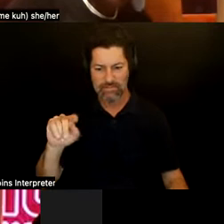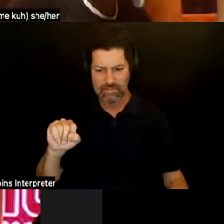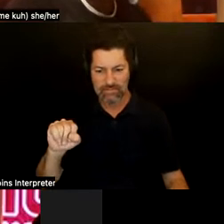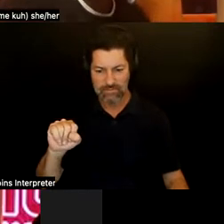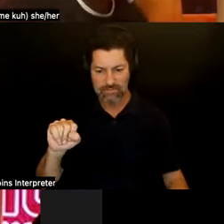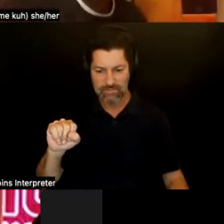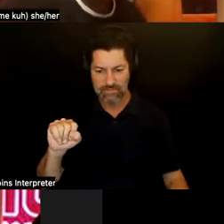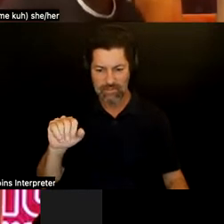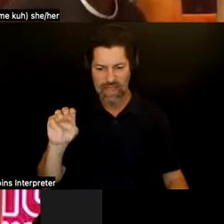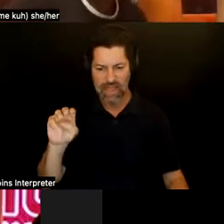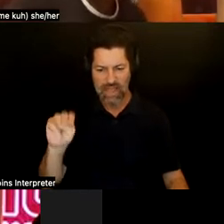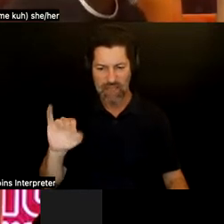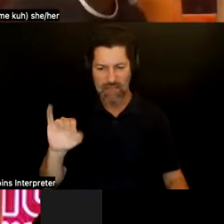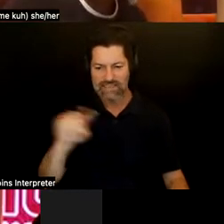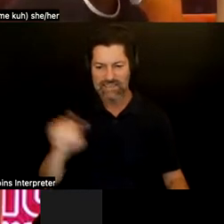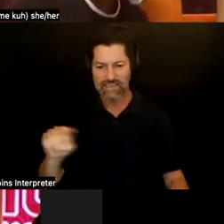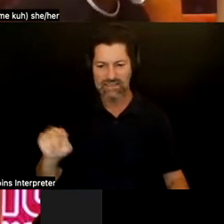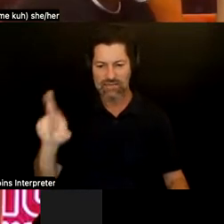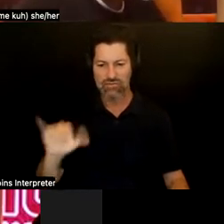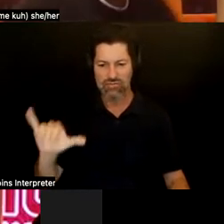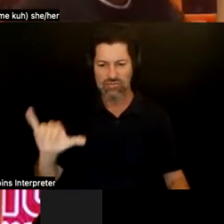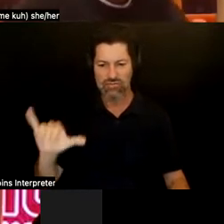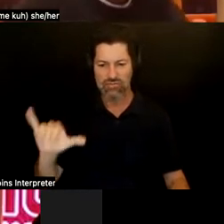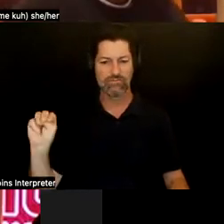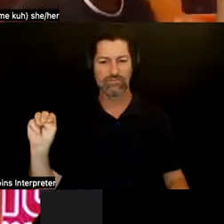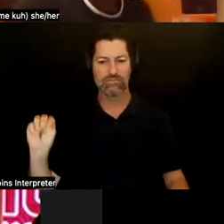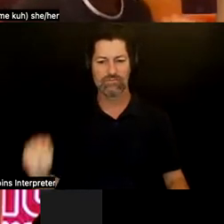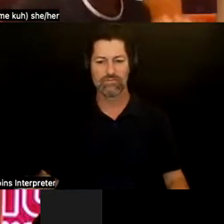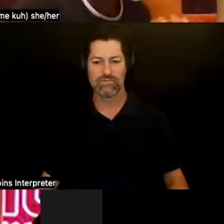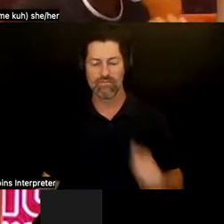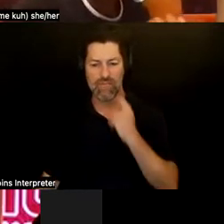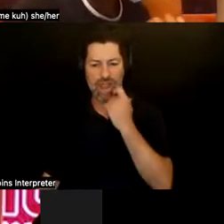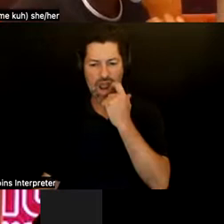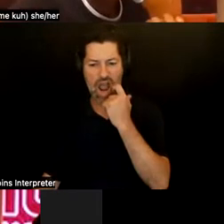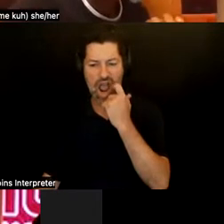20:16:27 The Tv sounds. is the same kind of sound like in the word pizza meets.